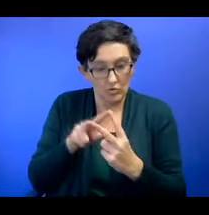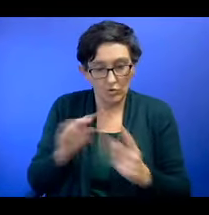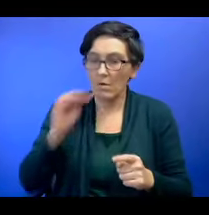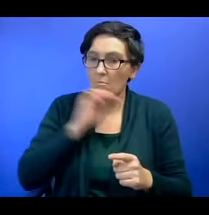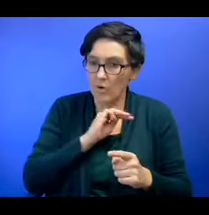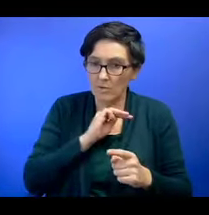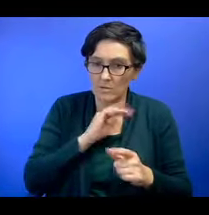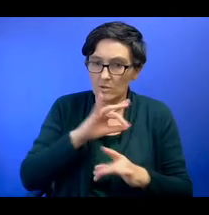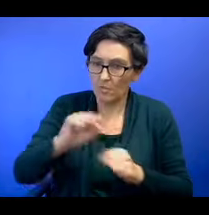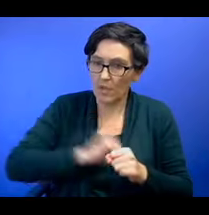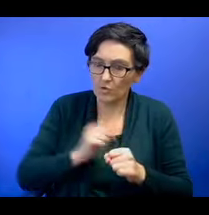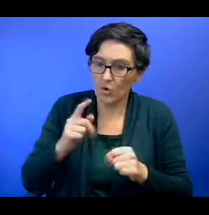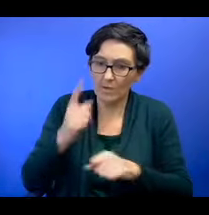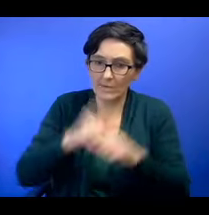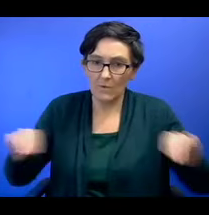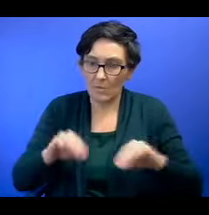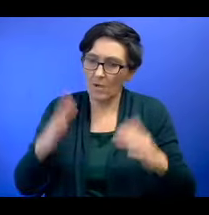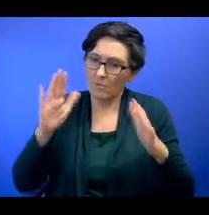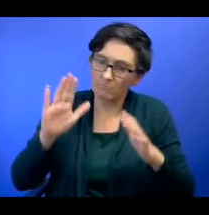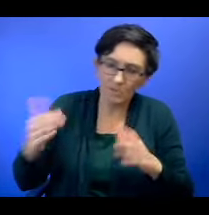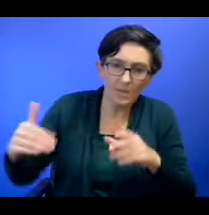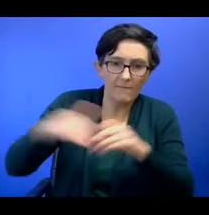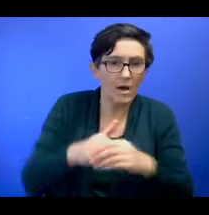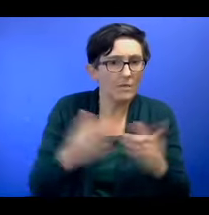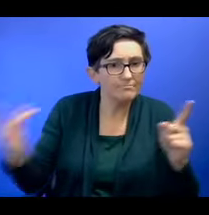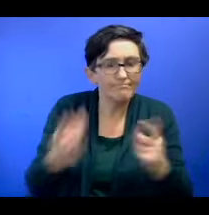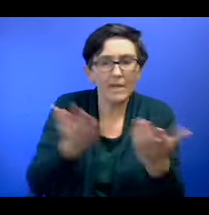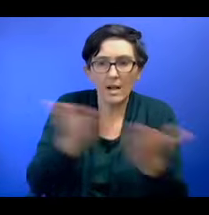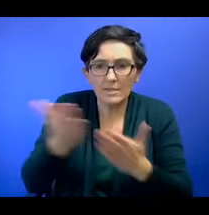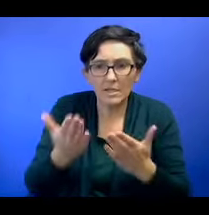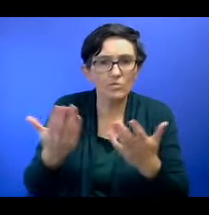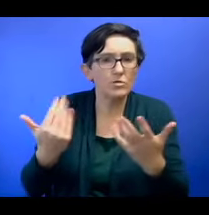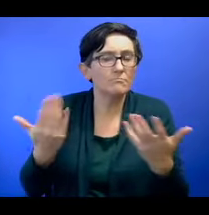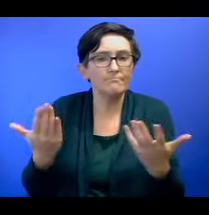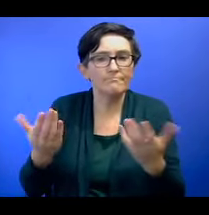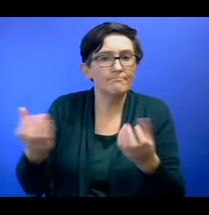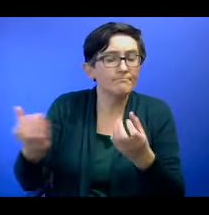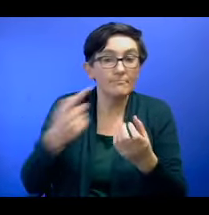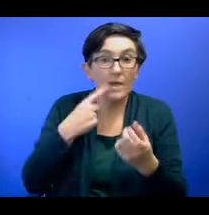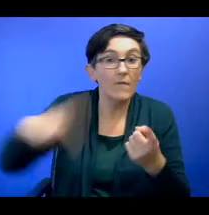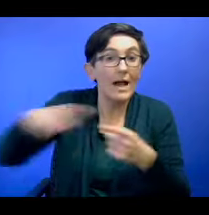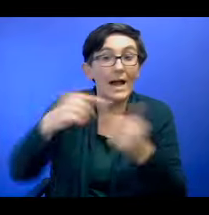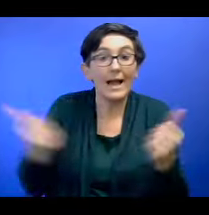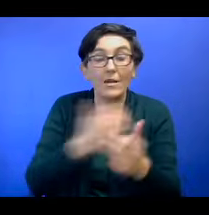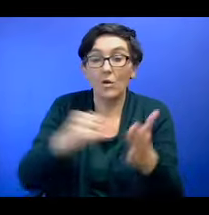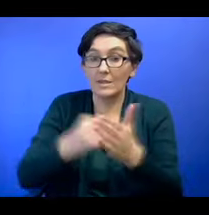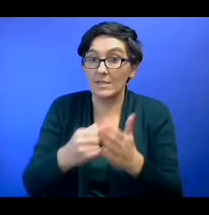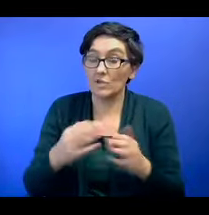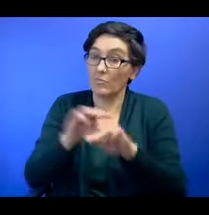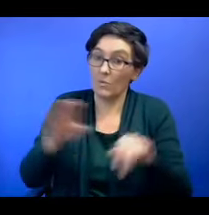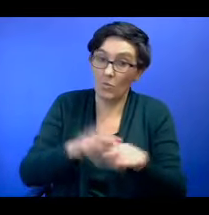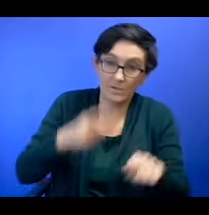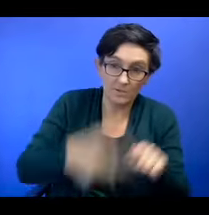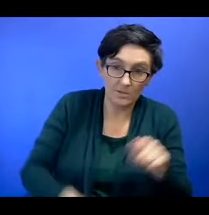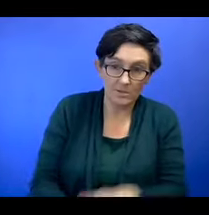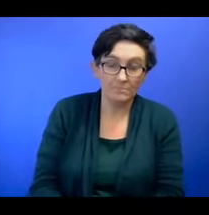the active participation, consultation and involvement of organizations of persons with disabilities.